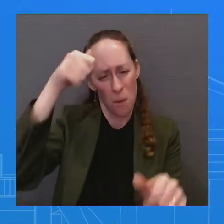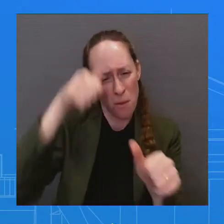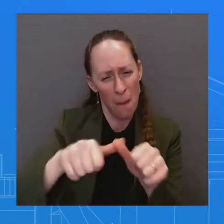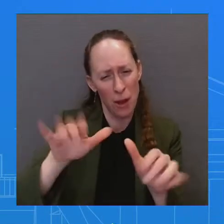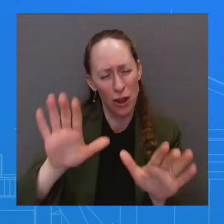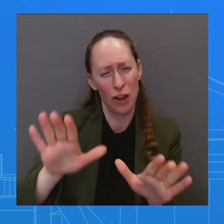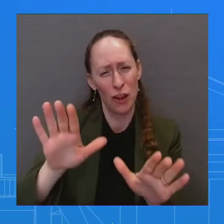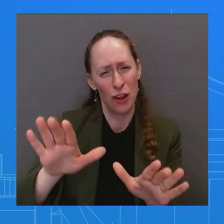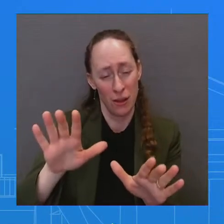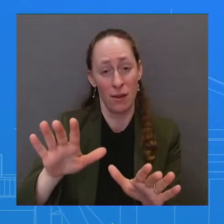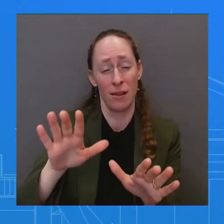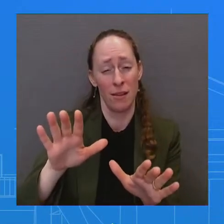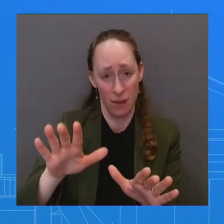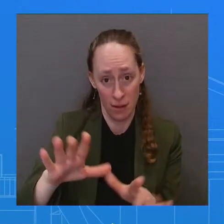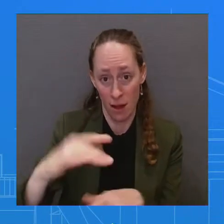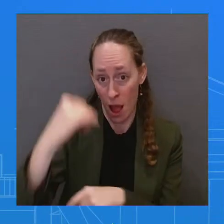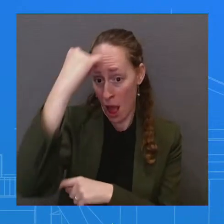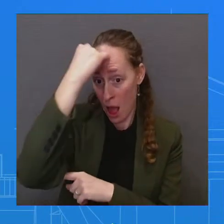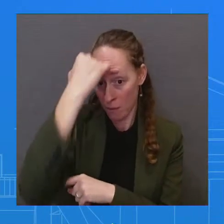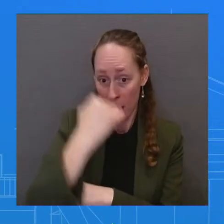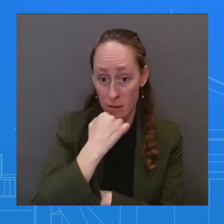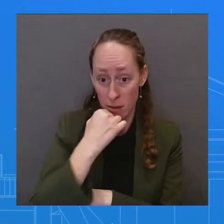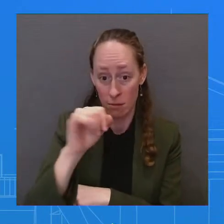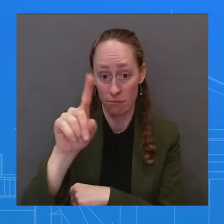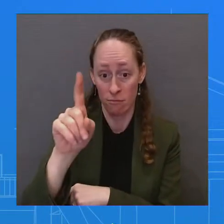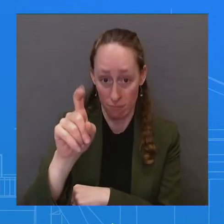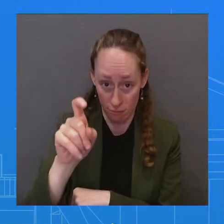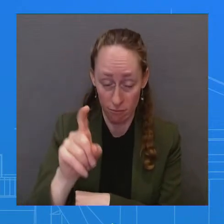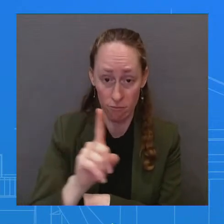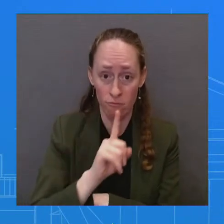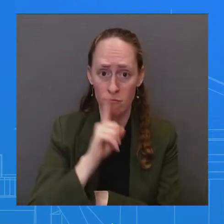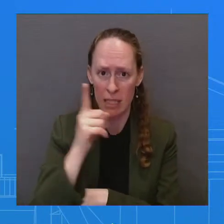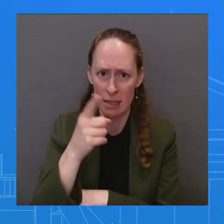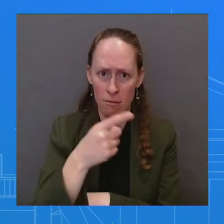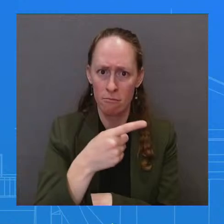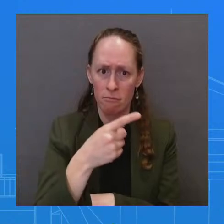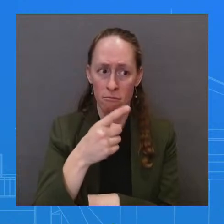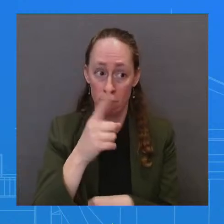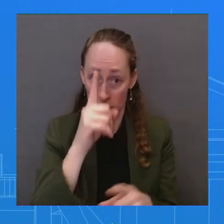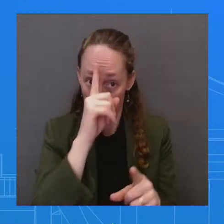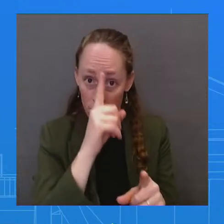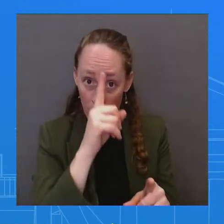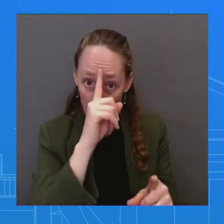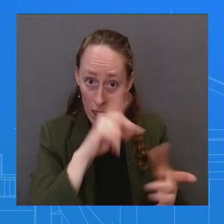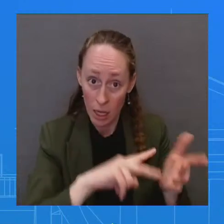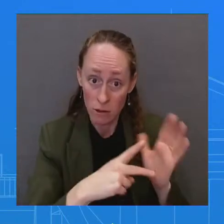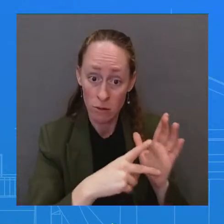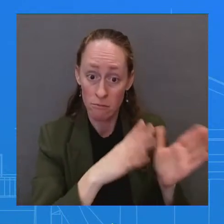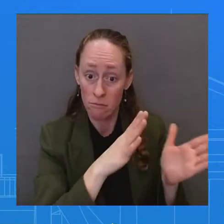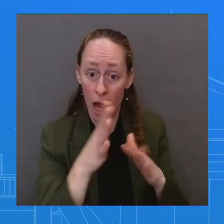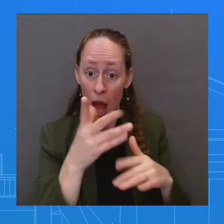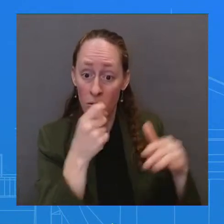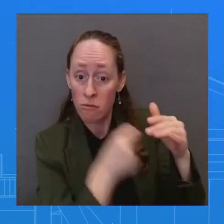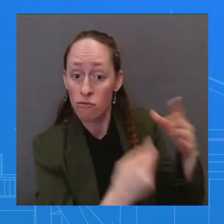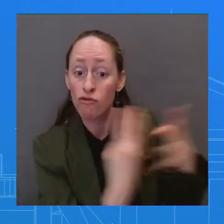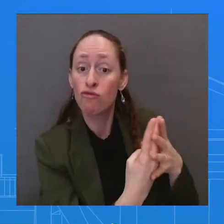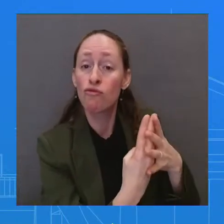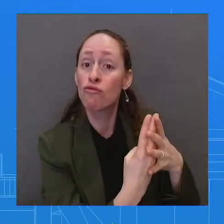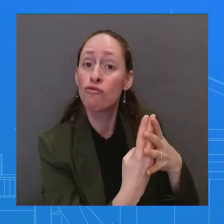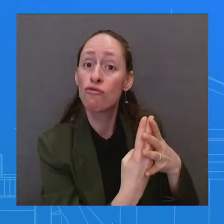and so being held by Hamas -- probably, they had hostages in more than one location. And there's other groups that may be holding